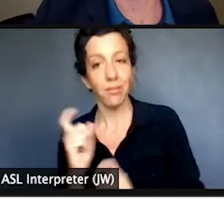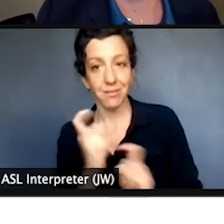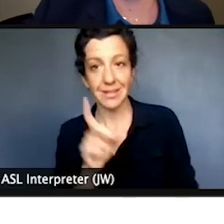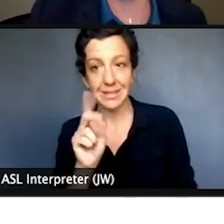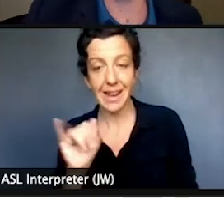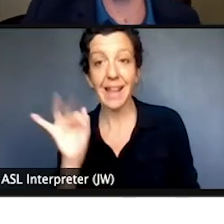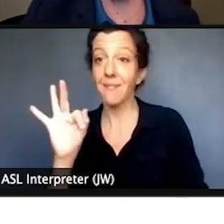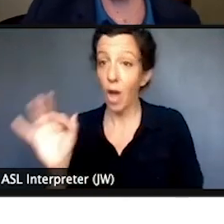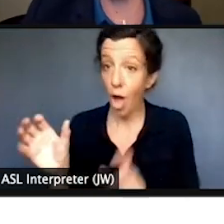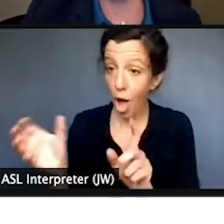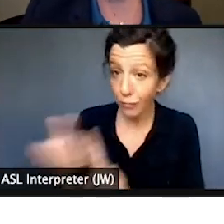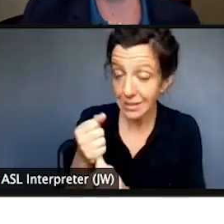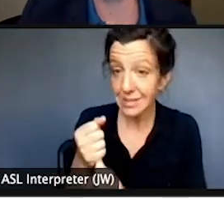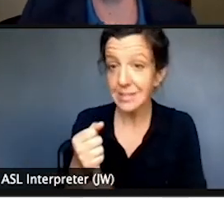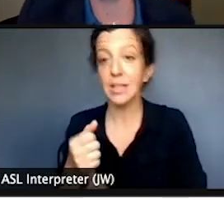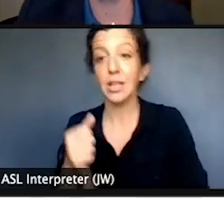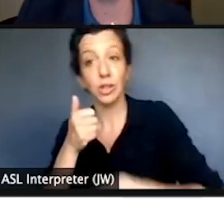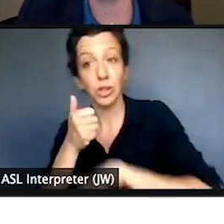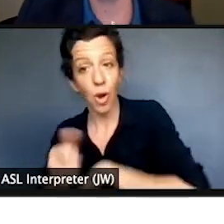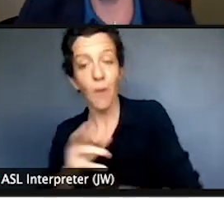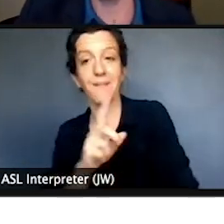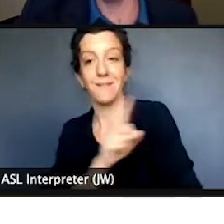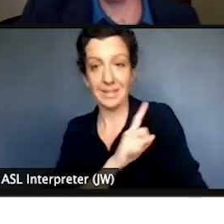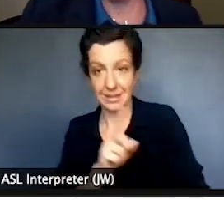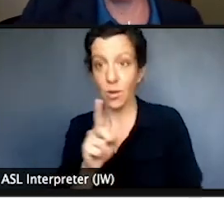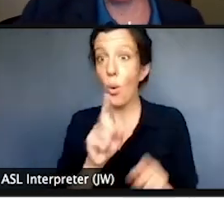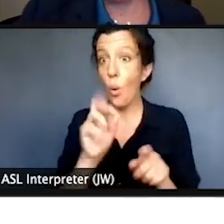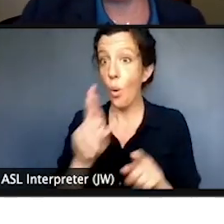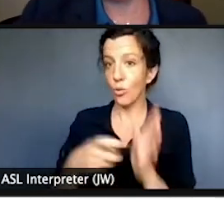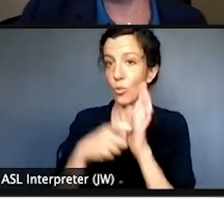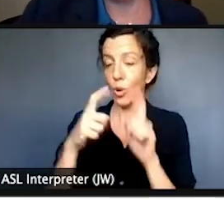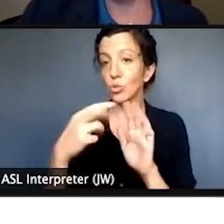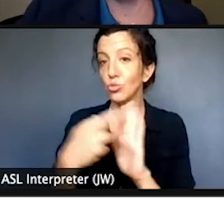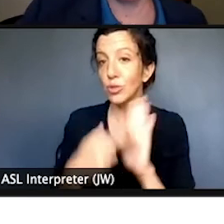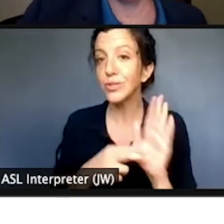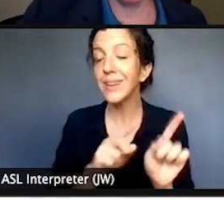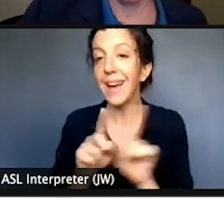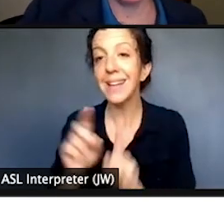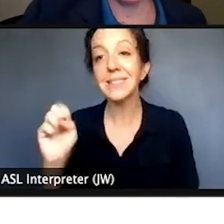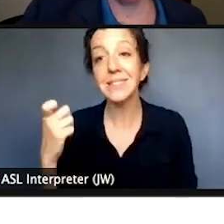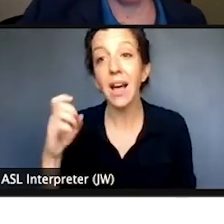The Republican Party is in support of this and the Democratic Party, and the other minor parties are also in opposition.